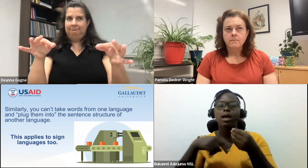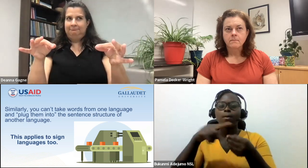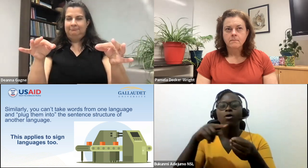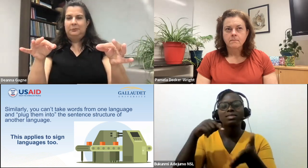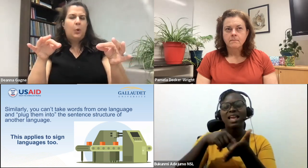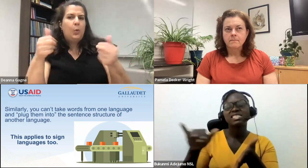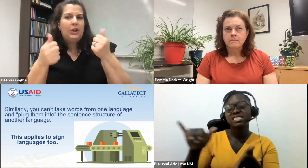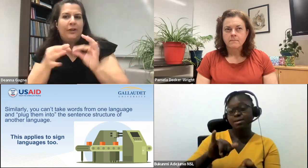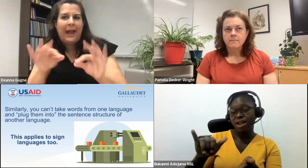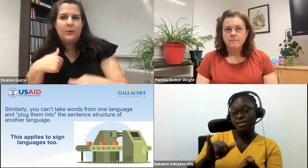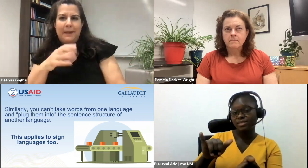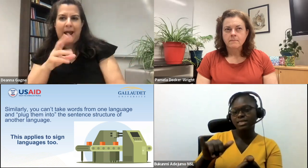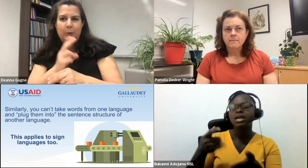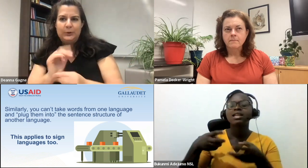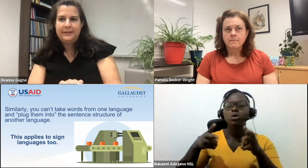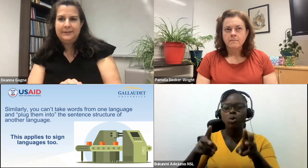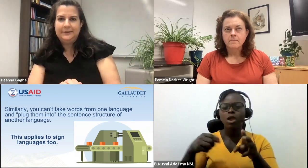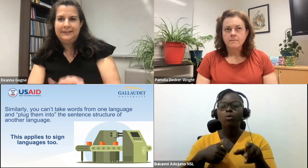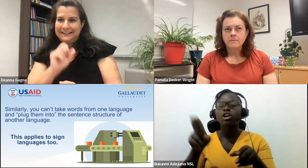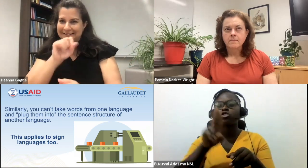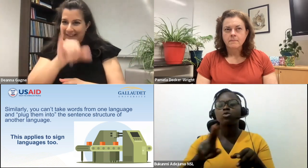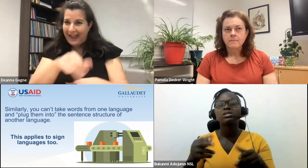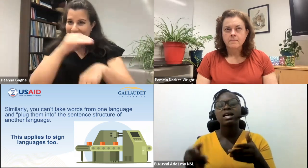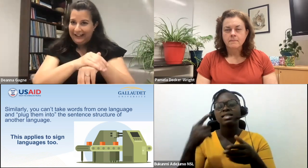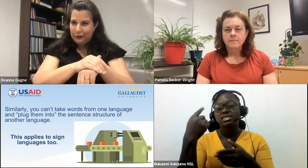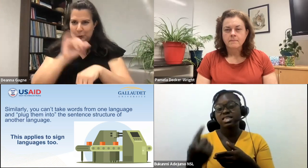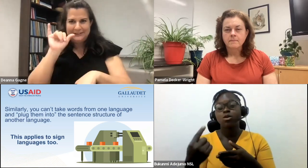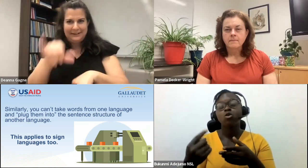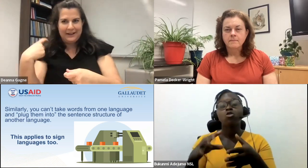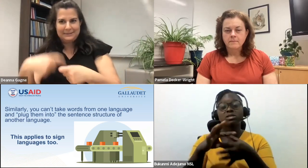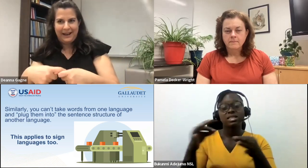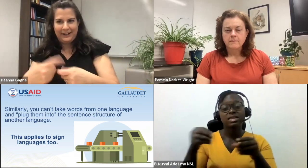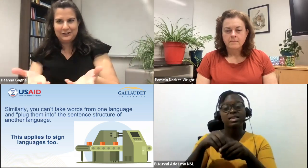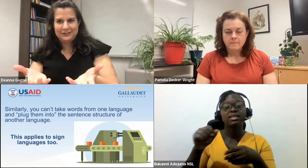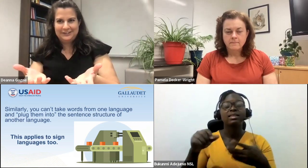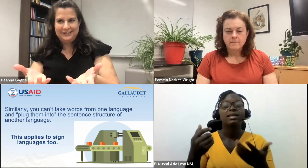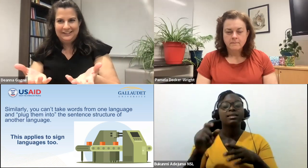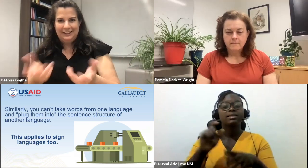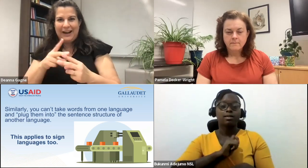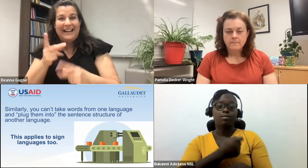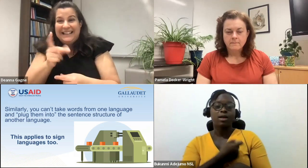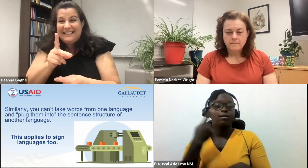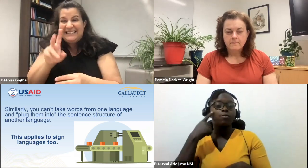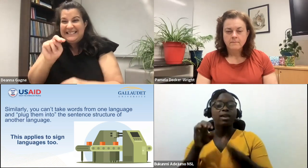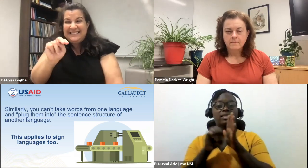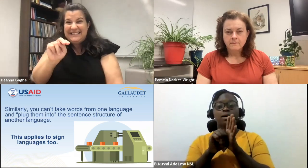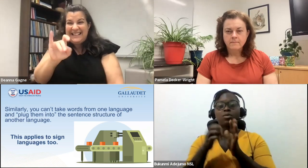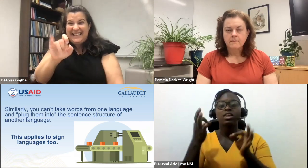use that same structure. But pack English words into that structure. How am I going to say is that English is that now Spanish